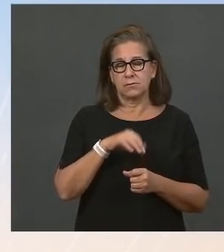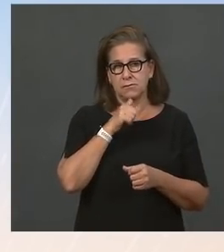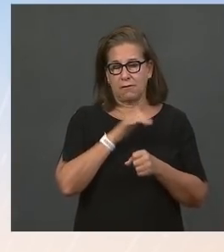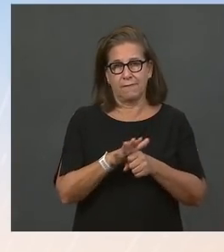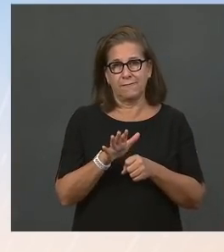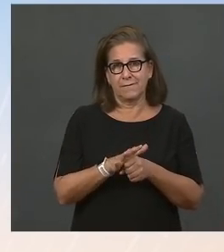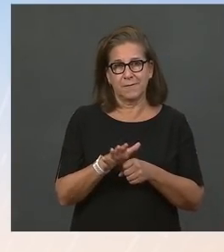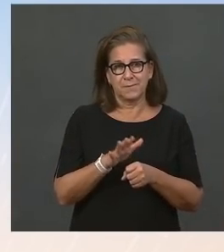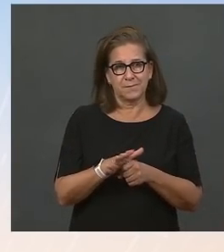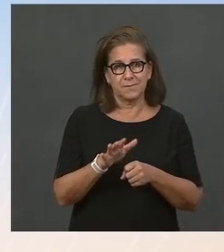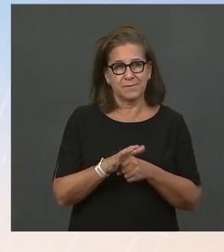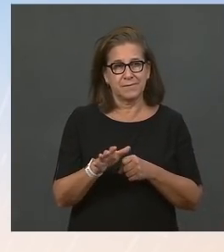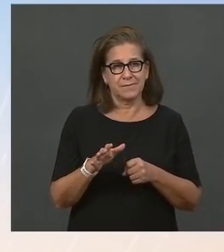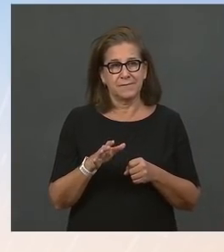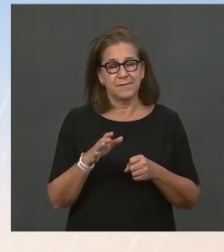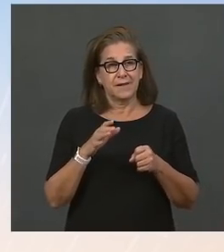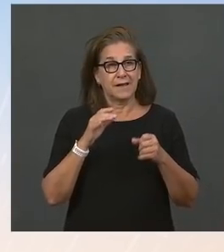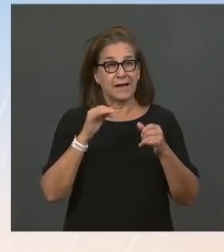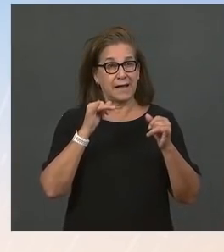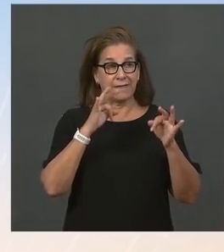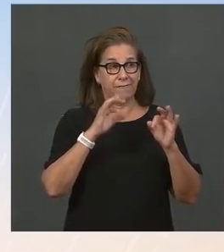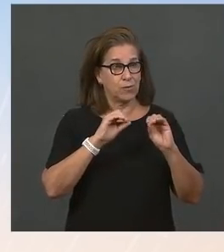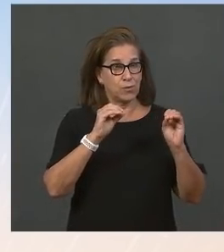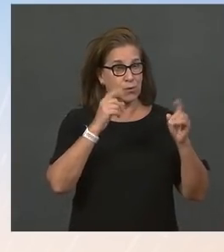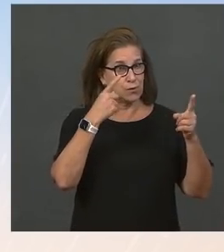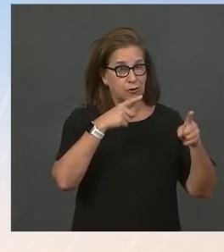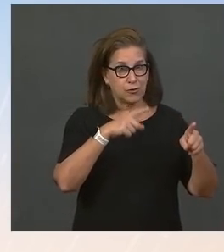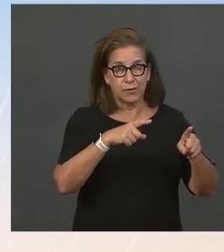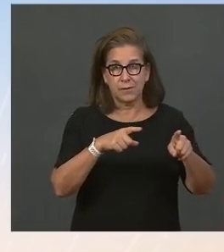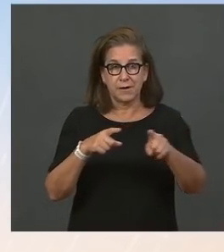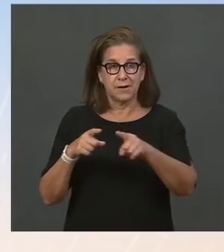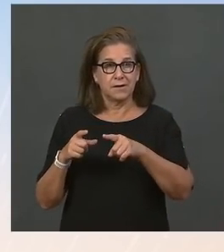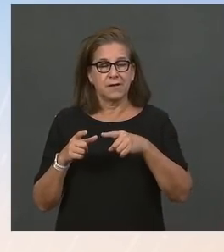So his objective is to continue to press forward